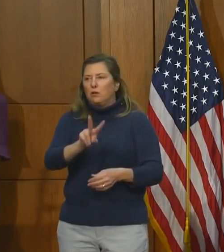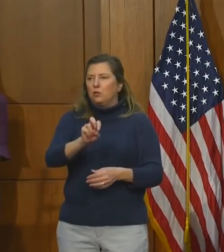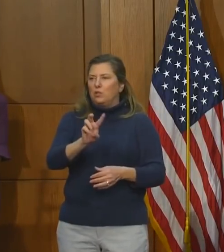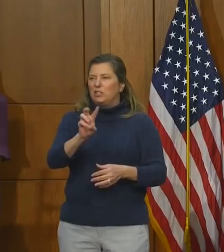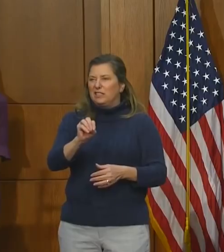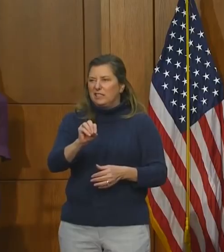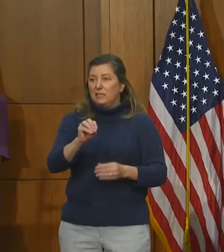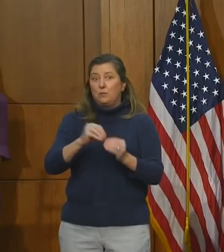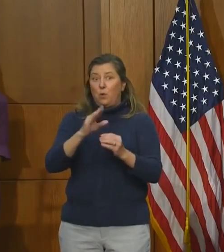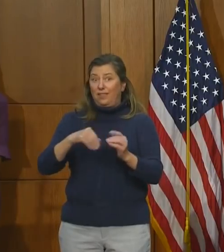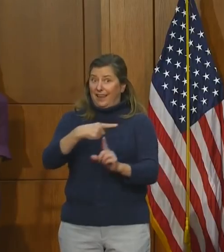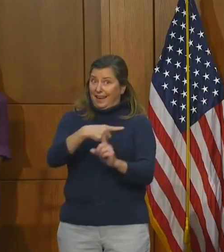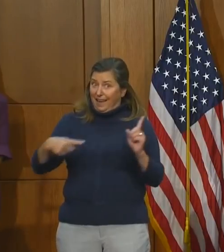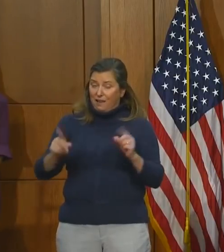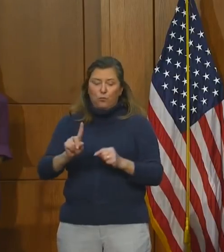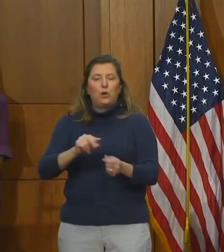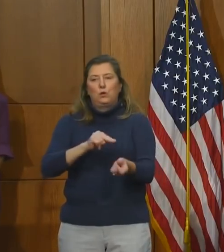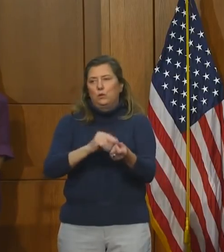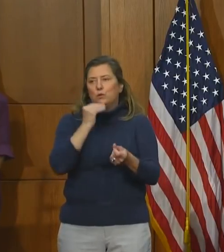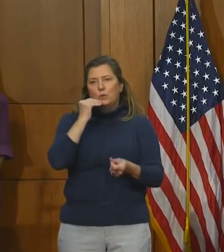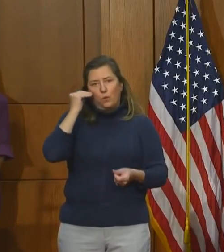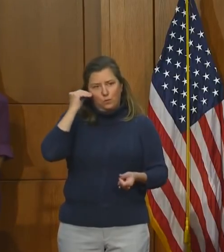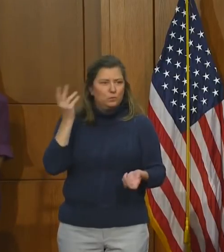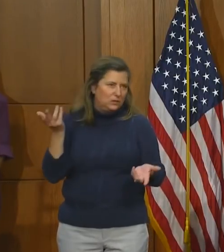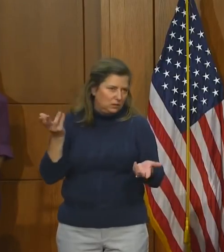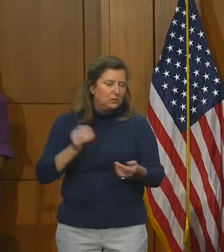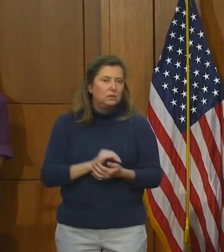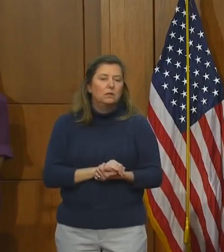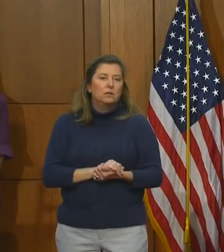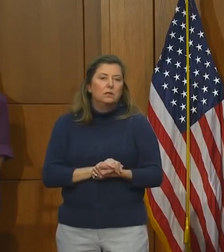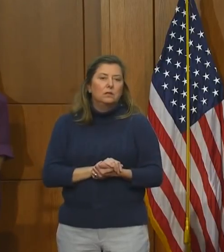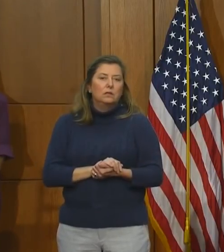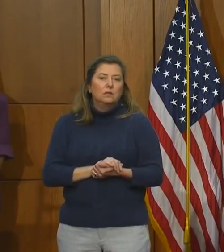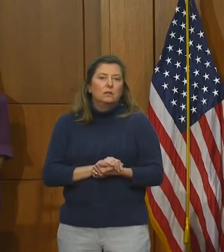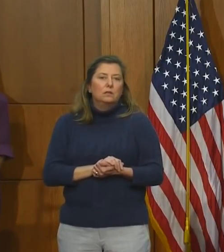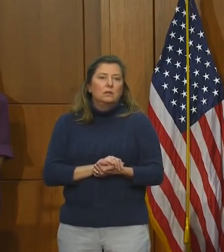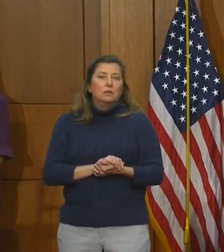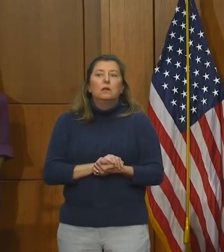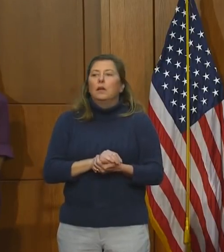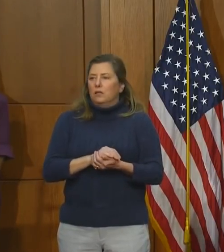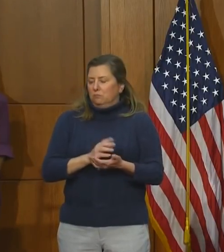WHICH WE HAVE ETHNIC INFORMATION OUTBREAKS ARE NOT STAND AT TWO HUNDRED SIXTY MORE